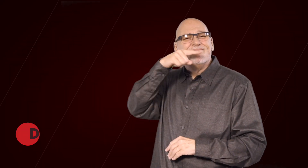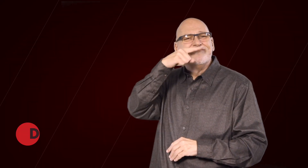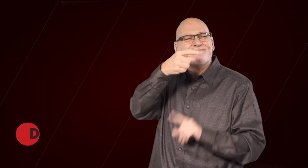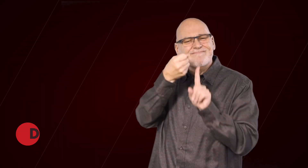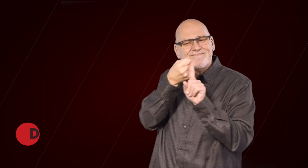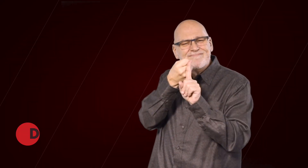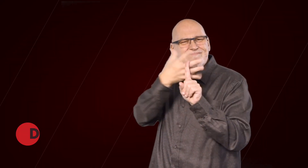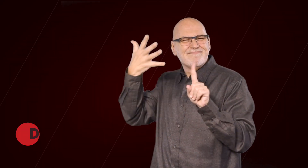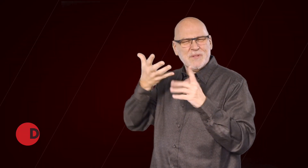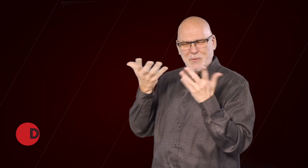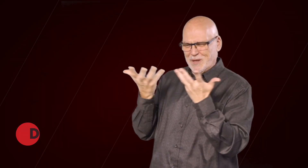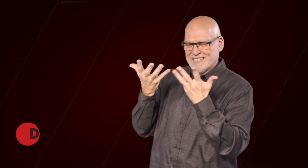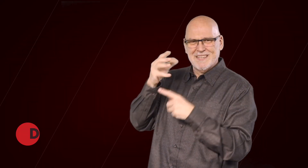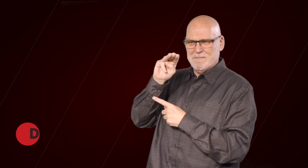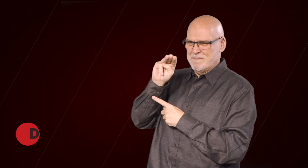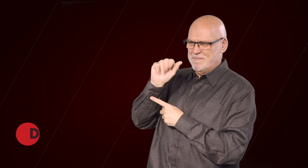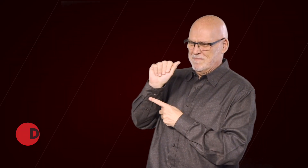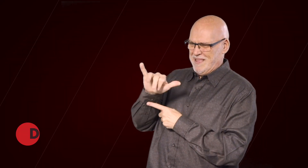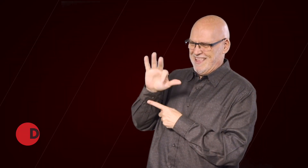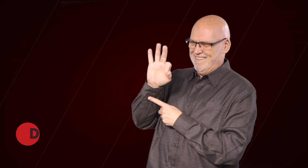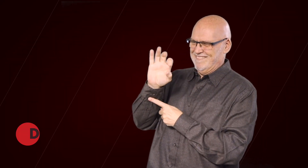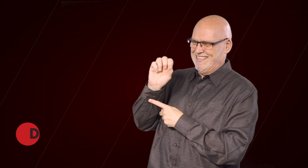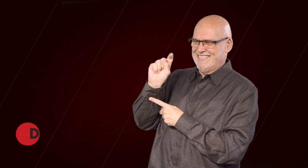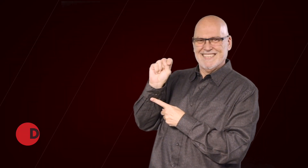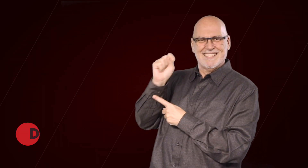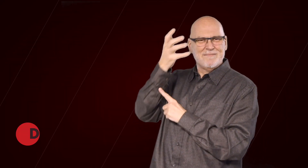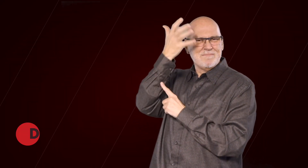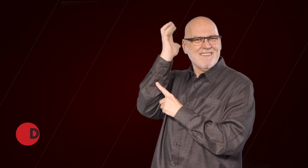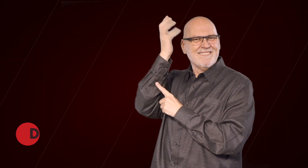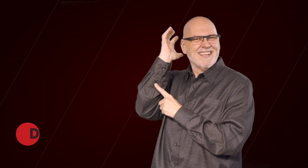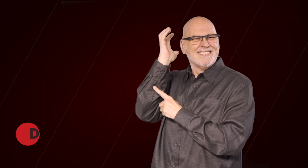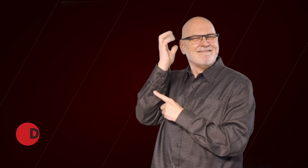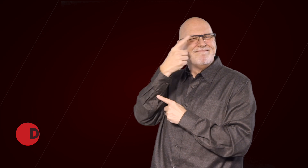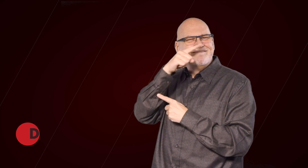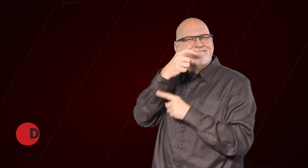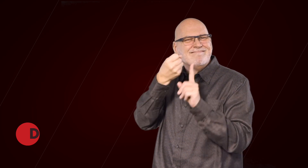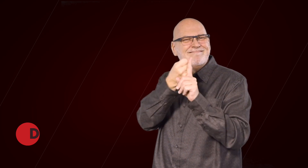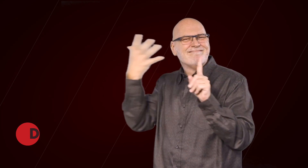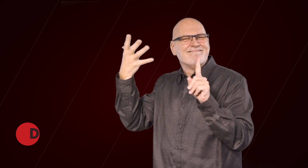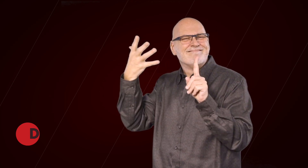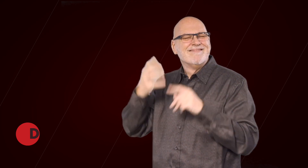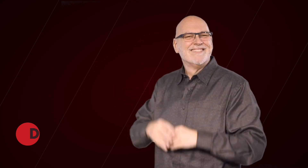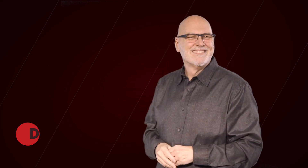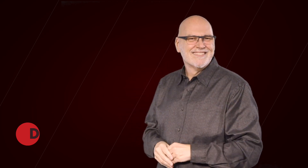[ANSELMO]: What is Mayfest?